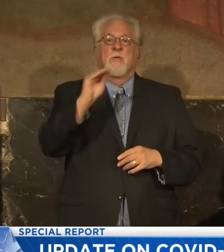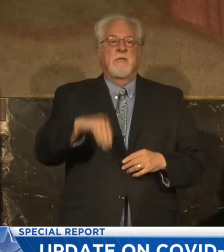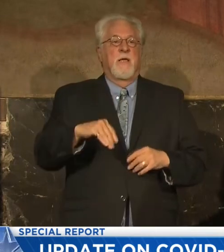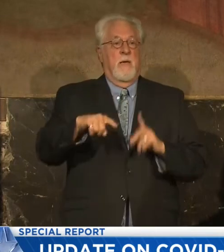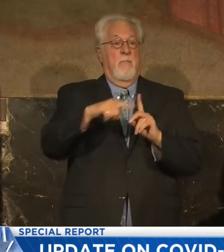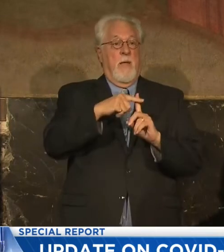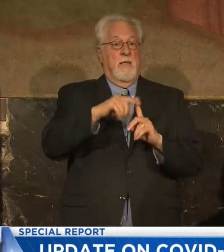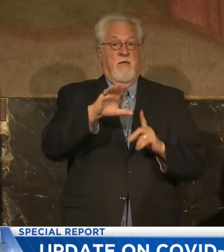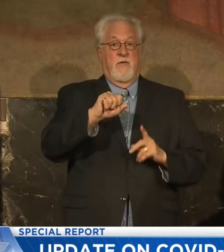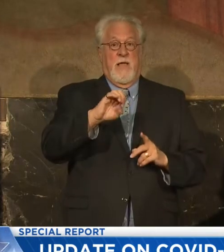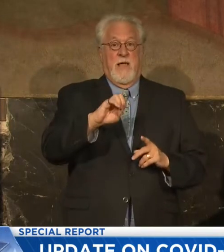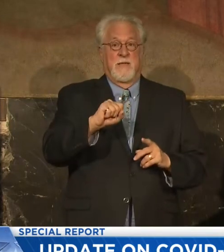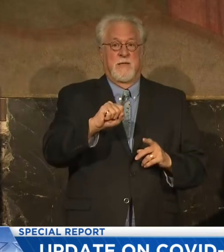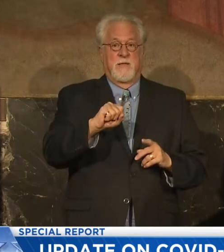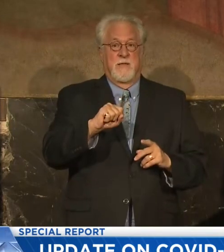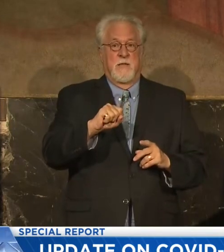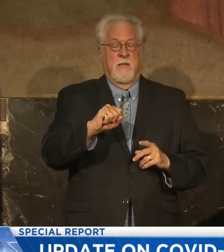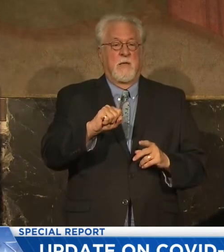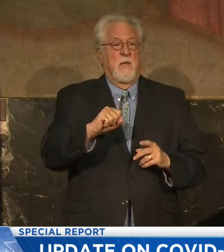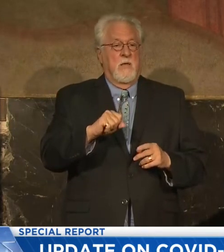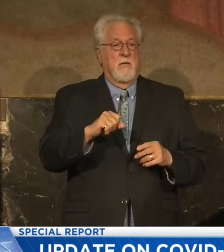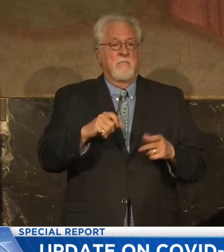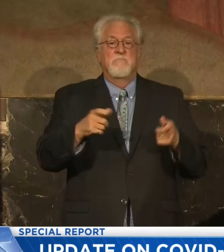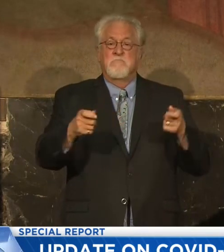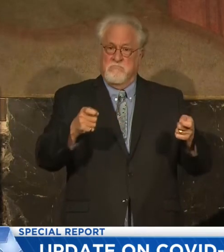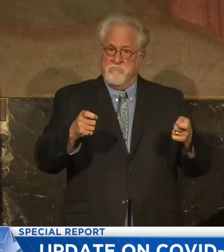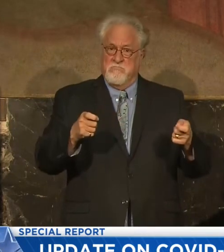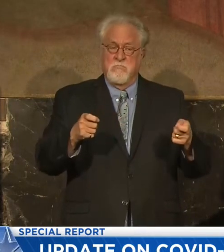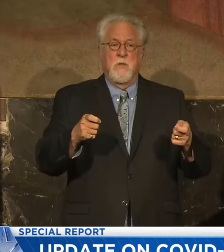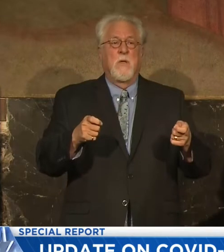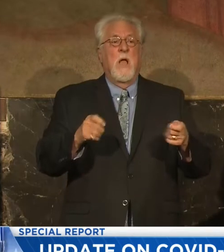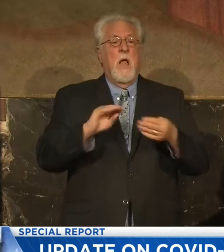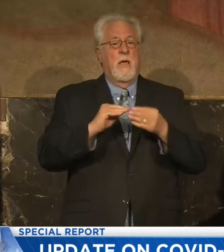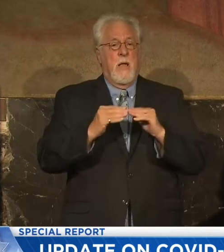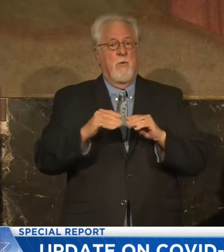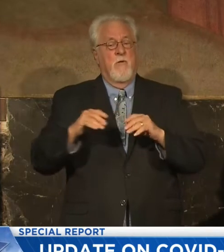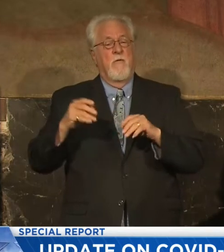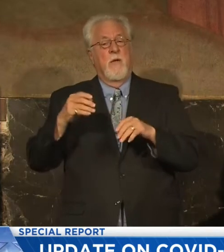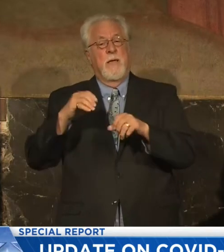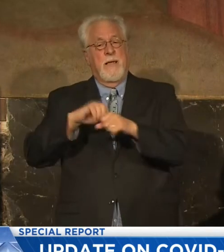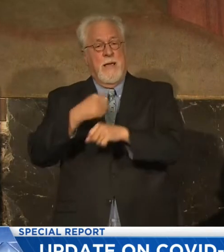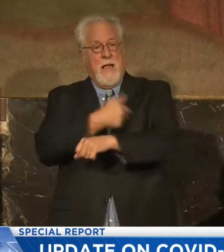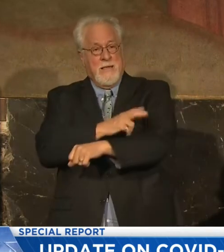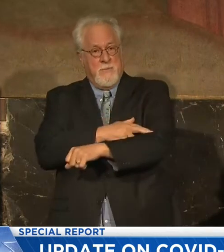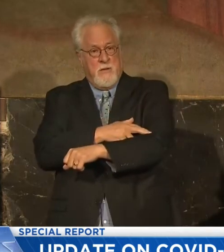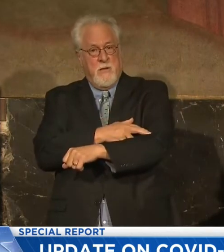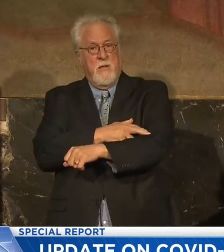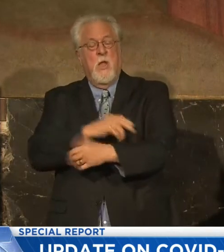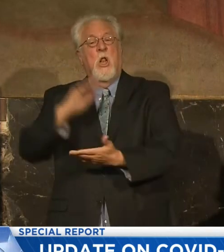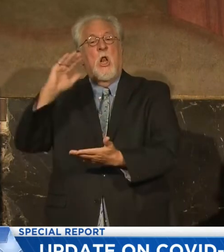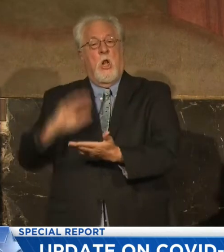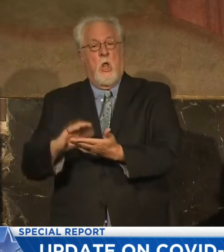WHEN YOU LOOK AT THE OVERALL NUMBERS FOR THE STATE. I JUST MENTIONED TO YOU THAT THE